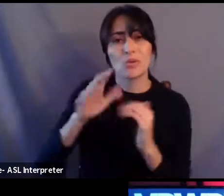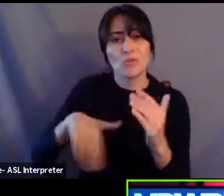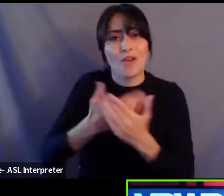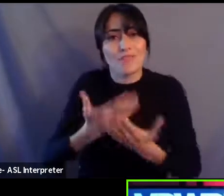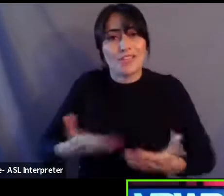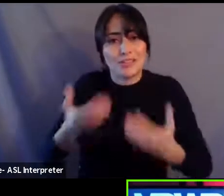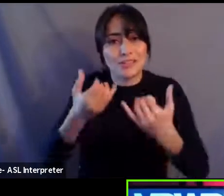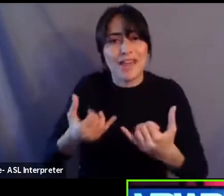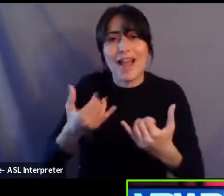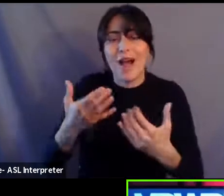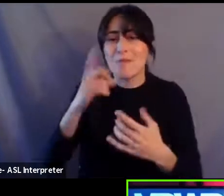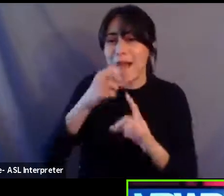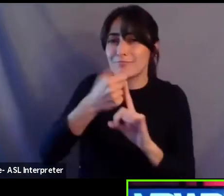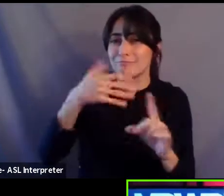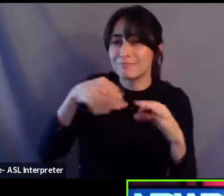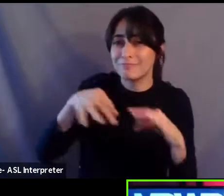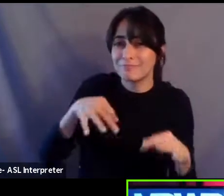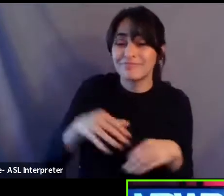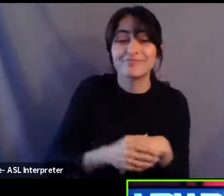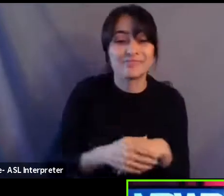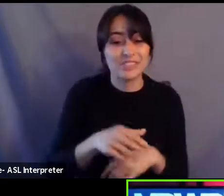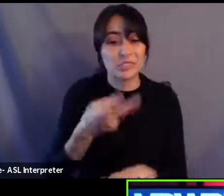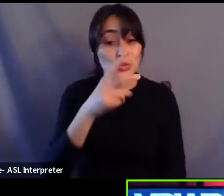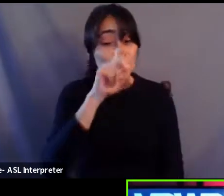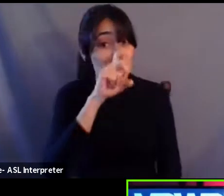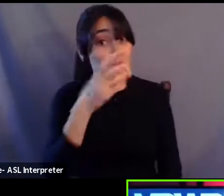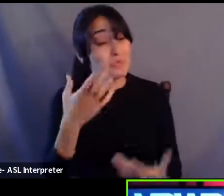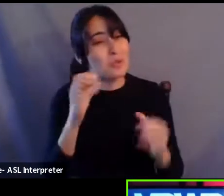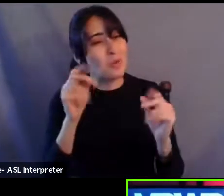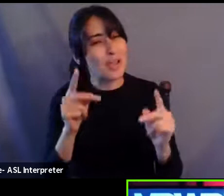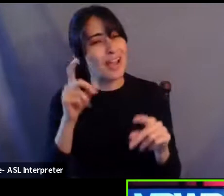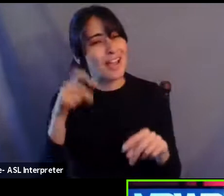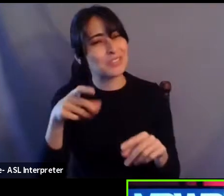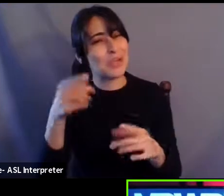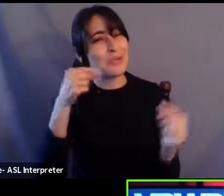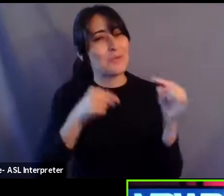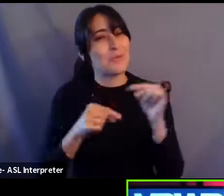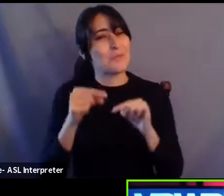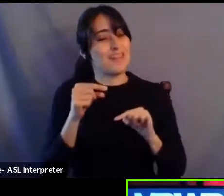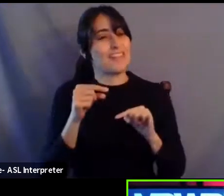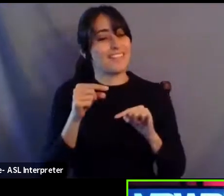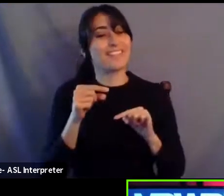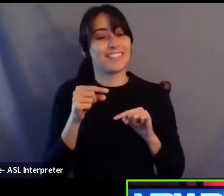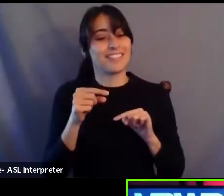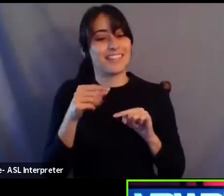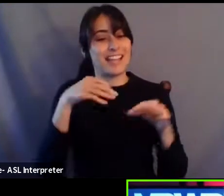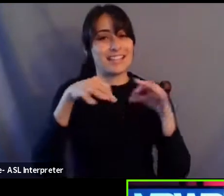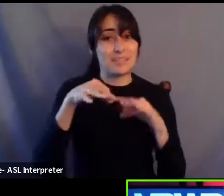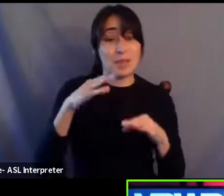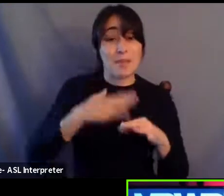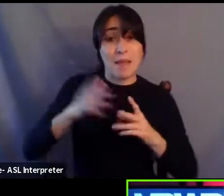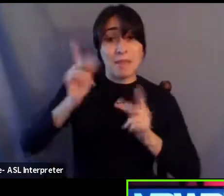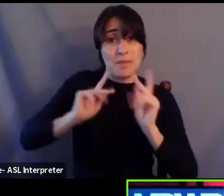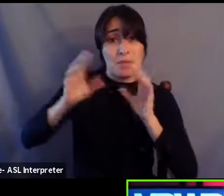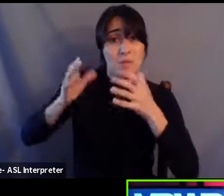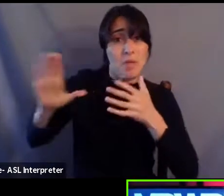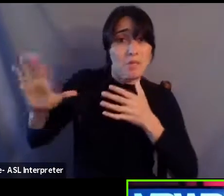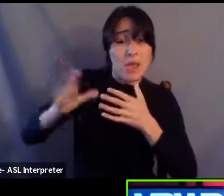I have to take a back and explain kind of the history of my people as well as